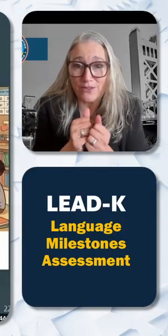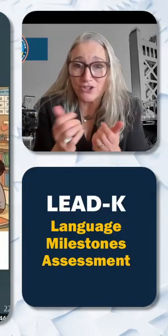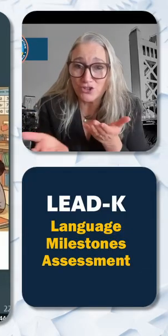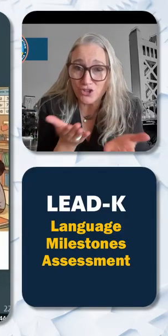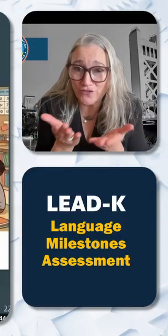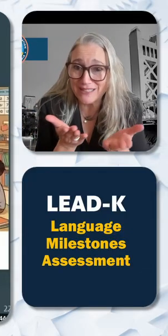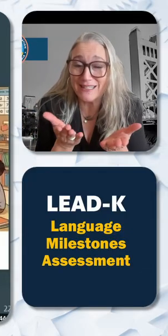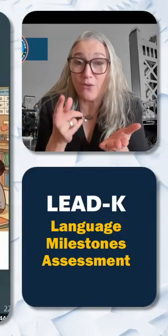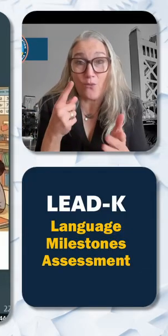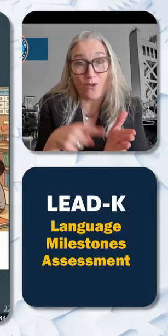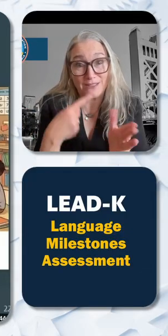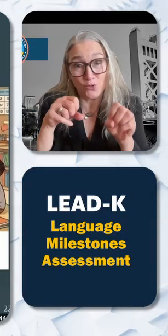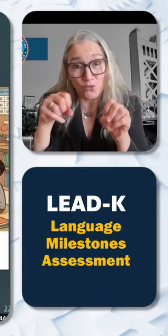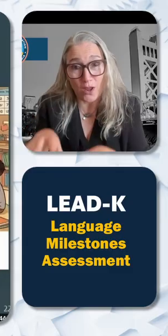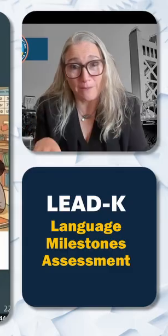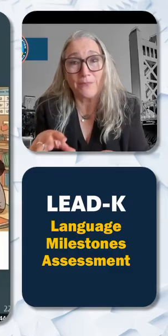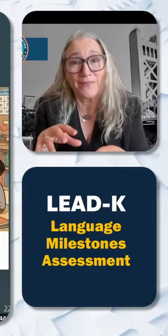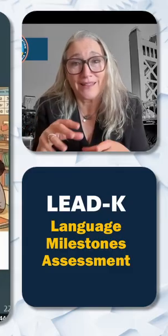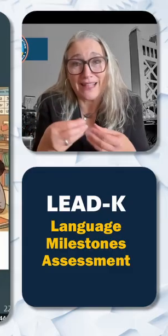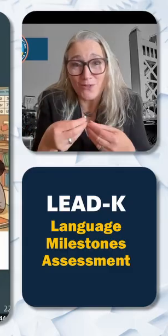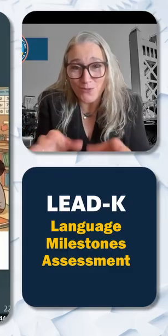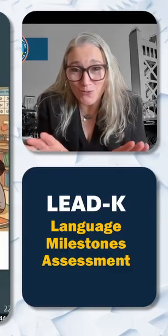that's because you're doing something right with the services.